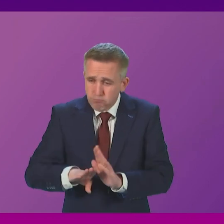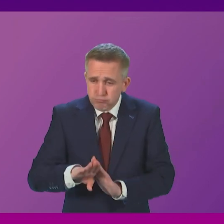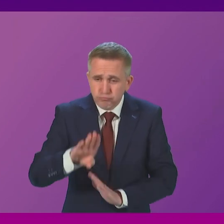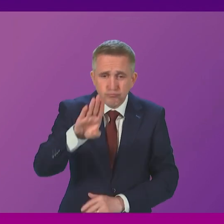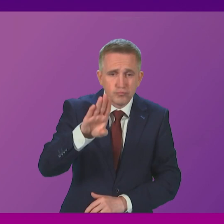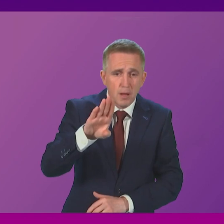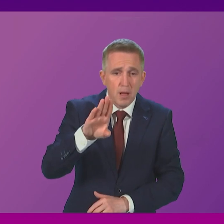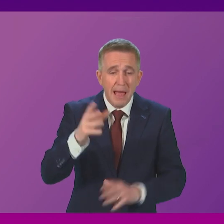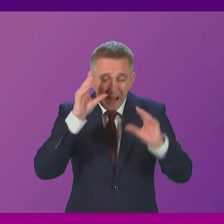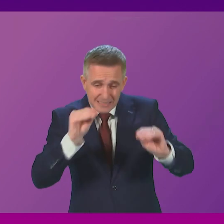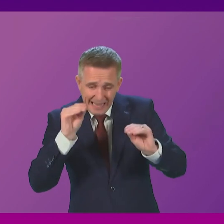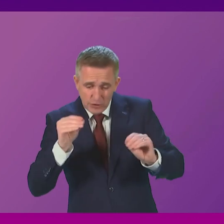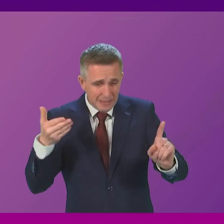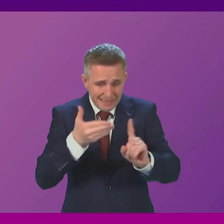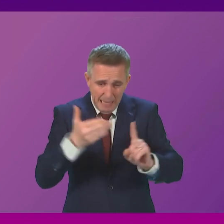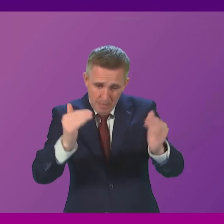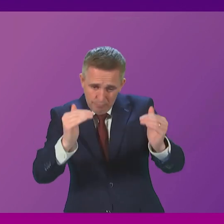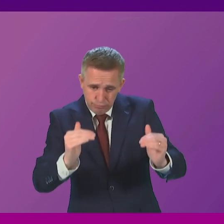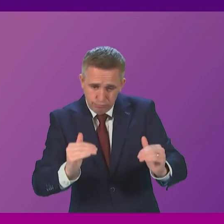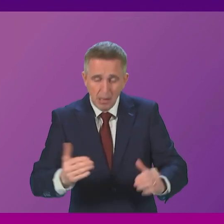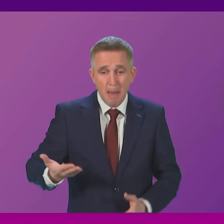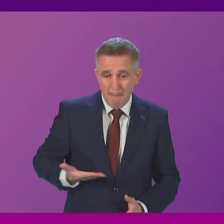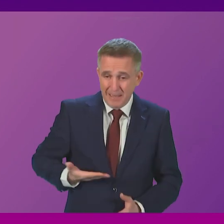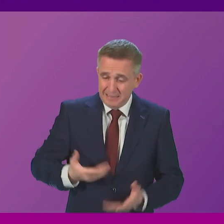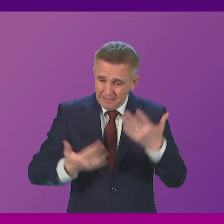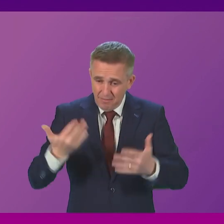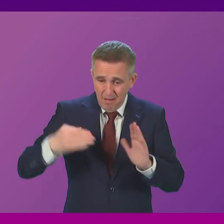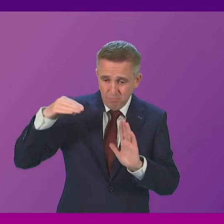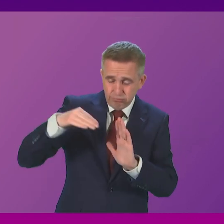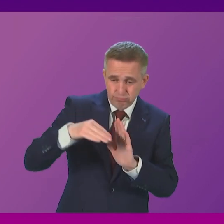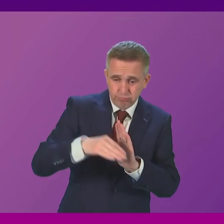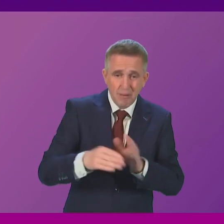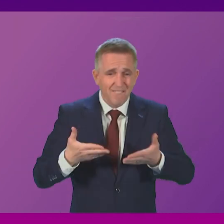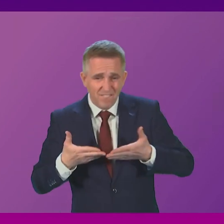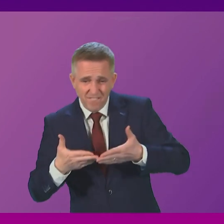attainment gap; falling business numbers; the ferries scandal; broken promises on green